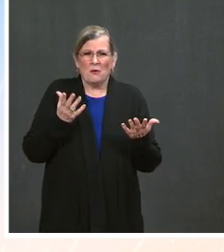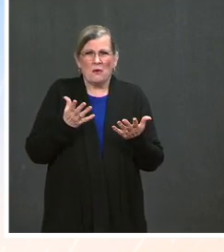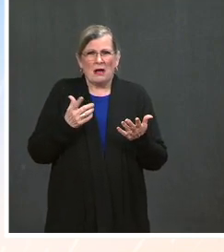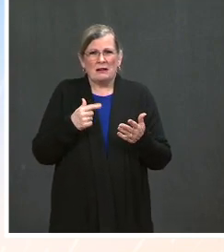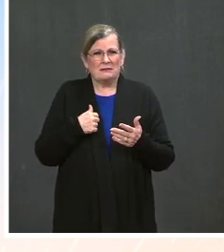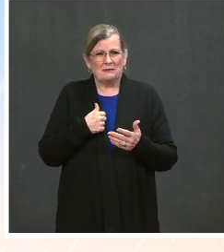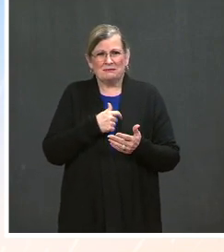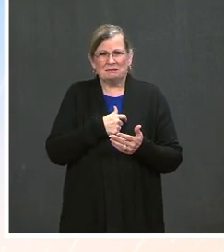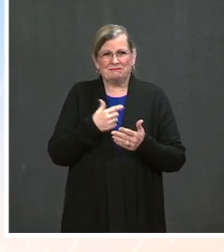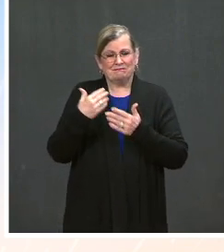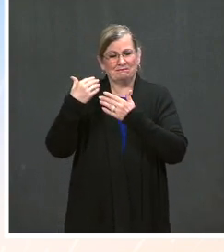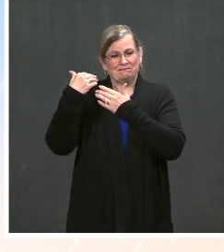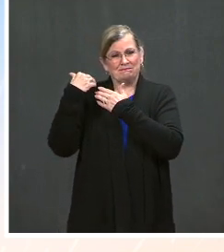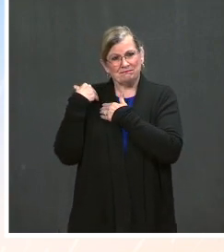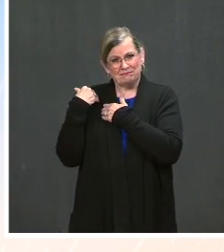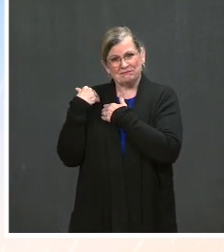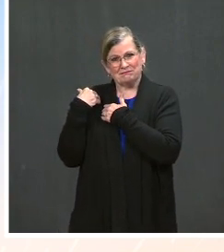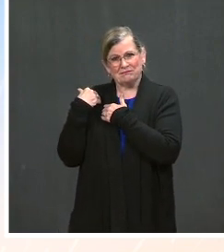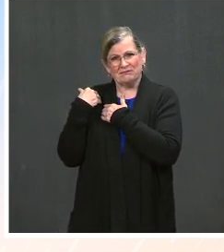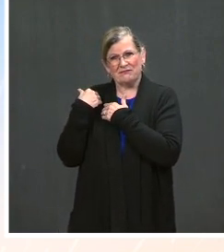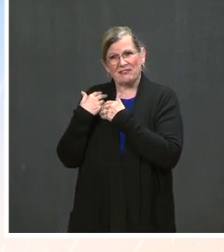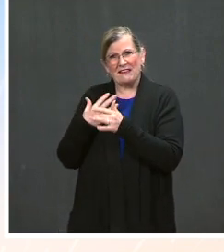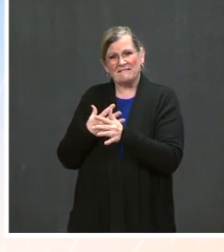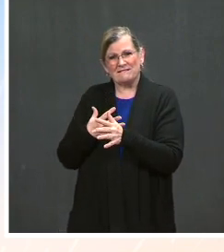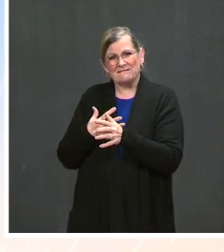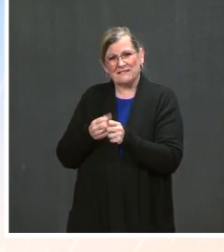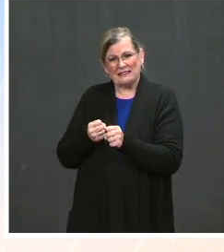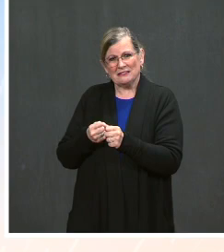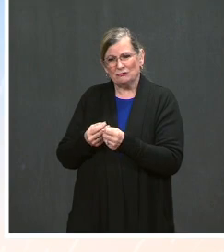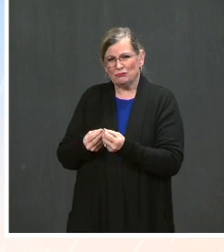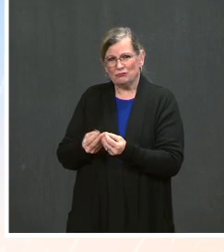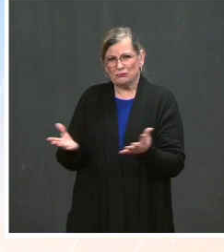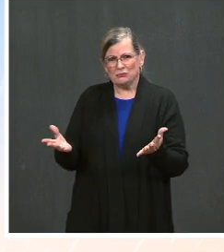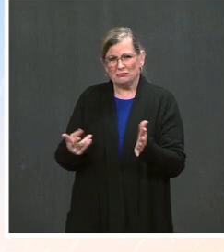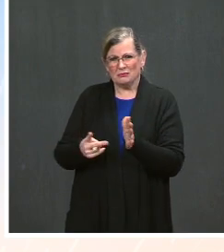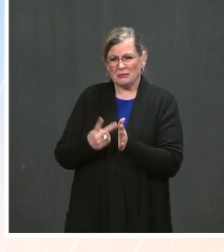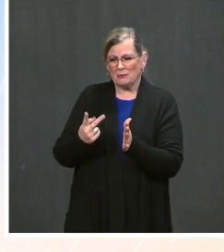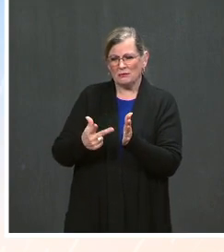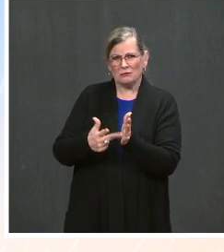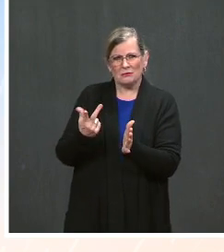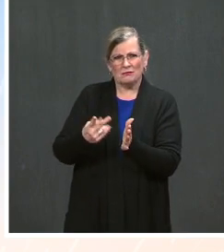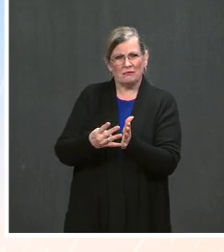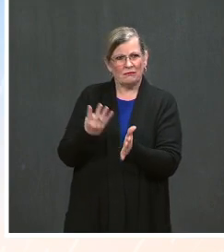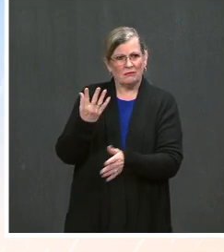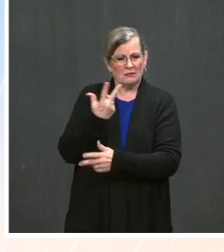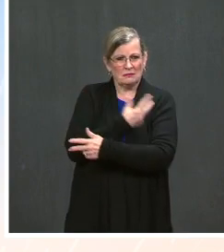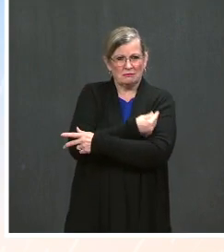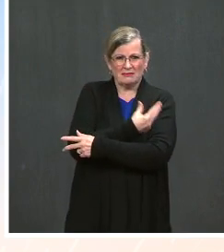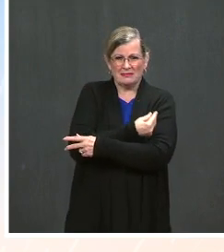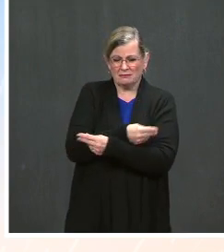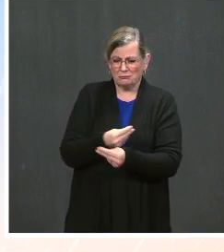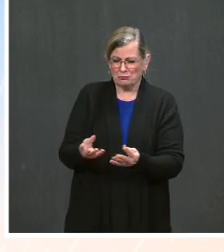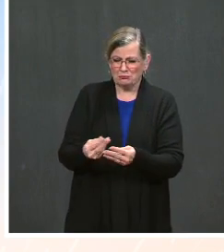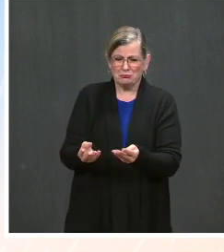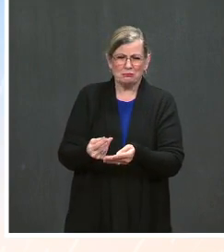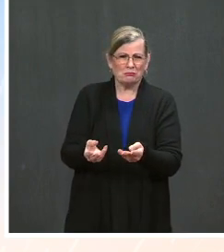getting vaccinations out to pharmacies; doubling the number of pharmacies that have them -- more than doubling; expediting, increasing the amount of vaccines